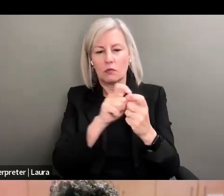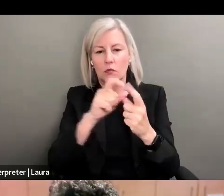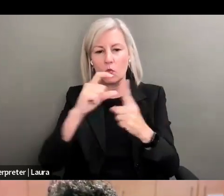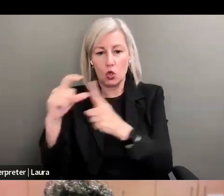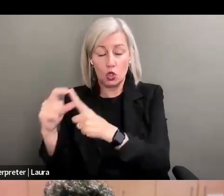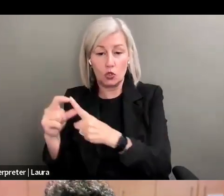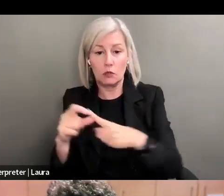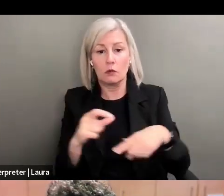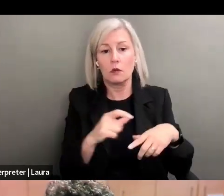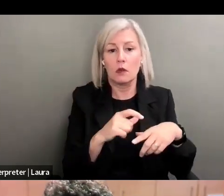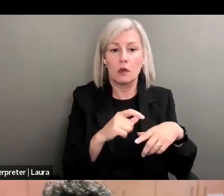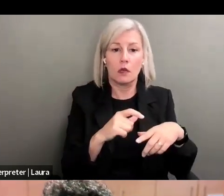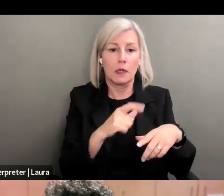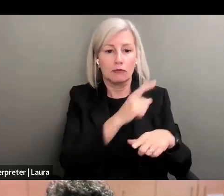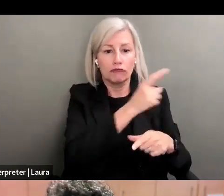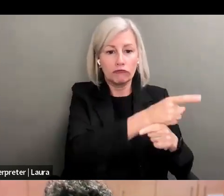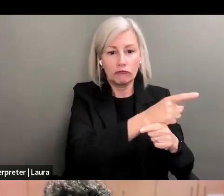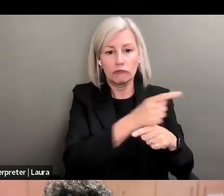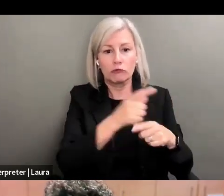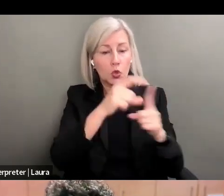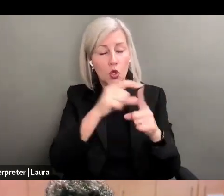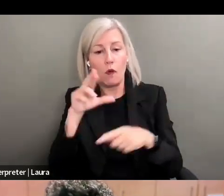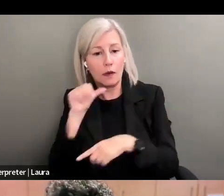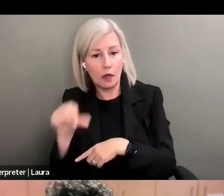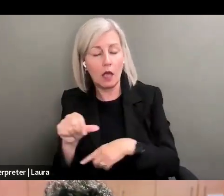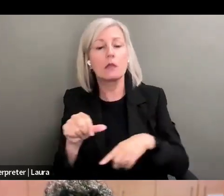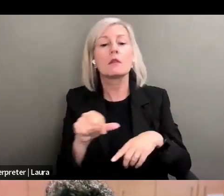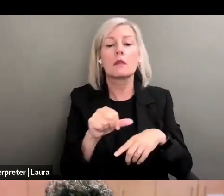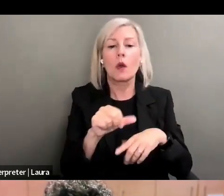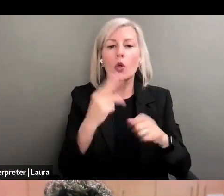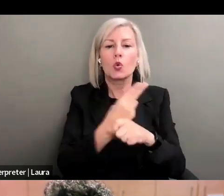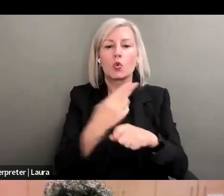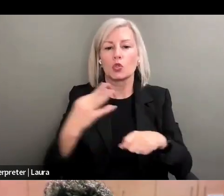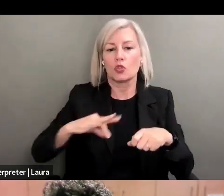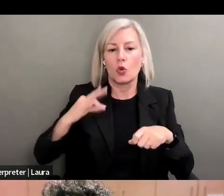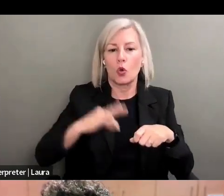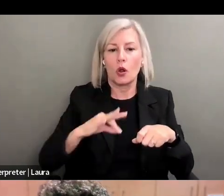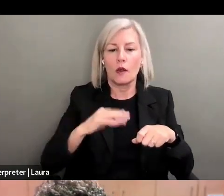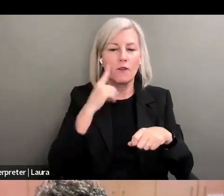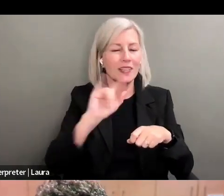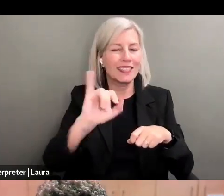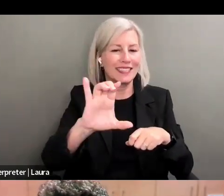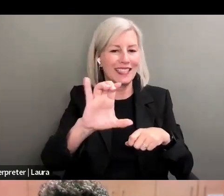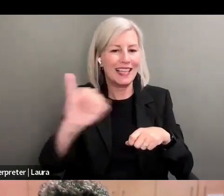phoneme correct. We use scores on this test to determine CI candidacy for patients.